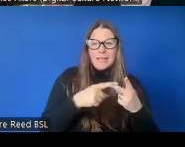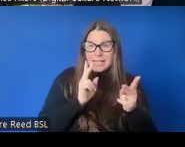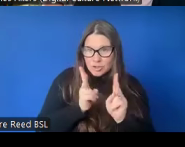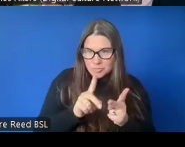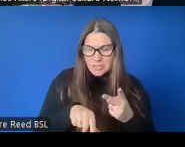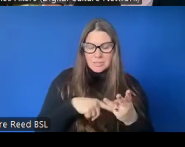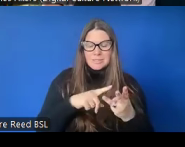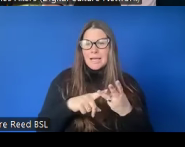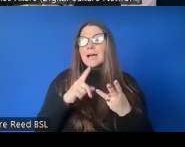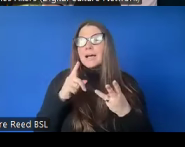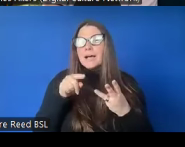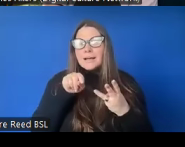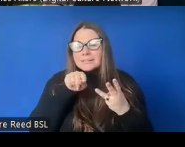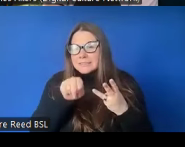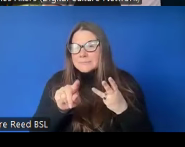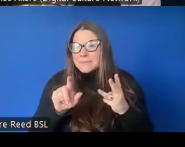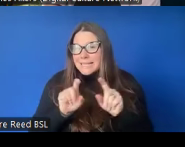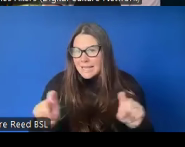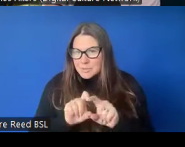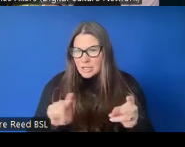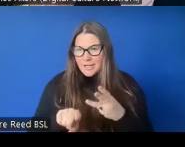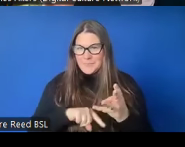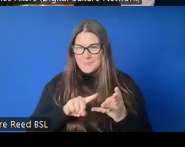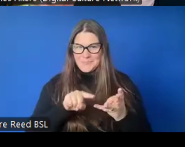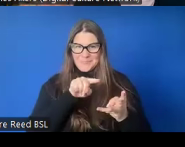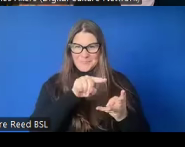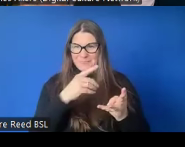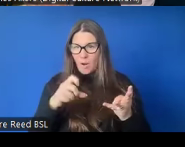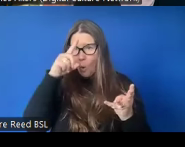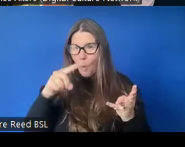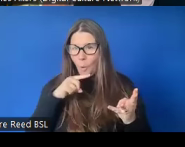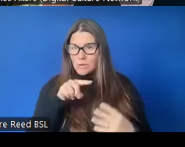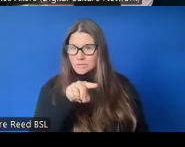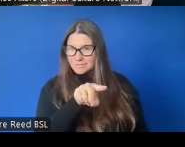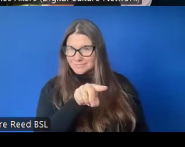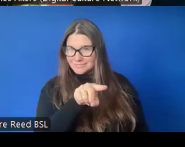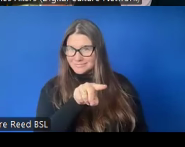I've also got this little horse that's going to pop along, and it's going to show the progress as we go through the webinar today,